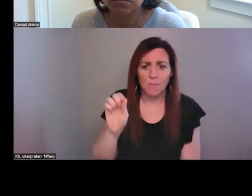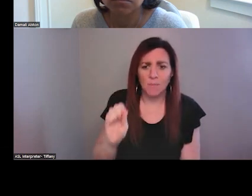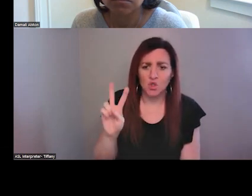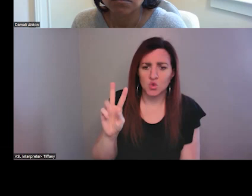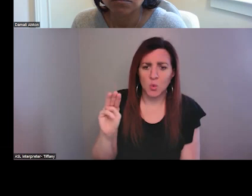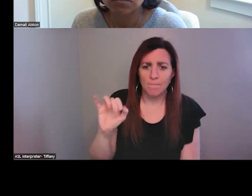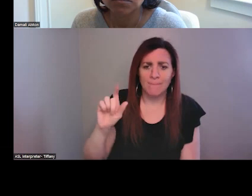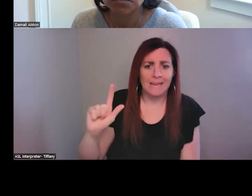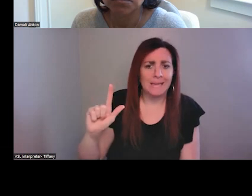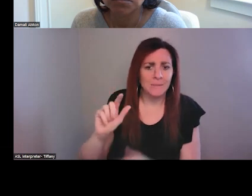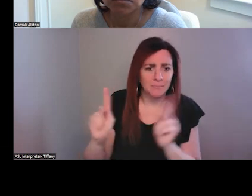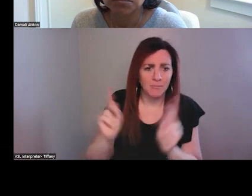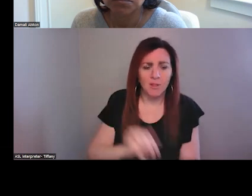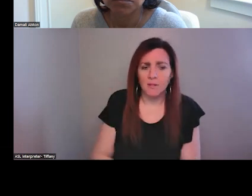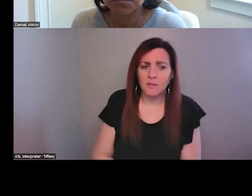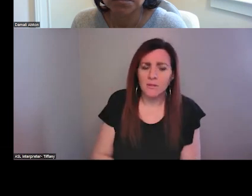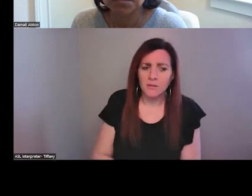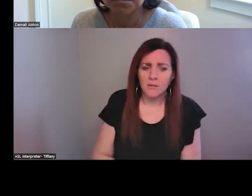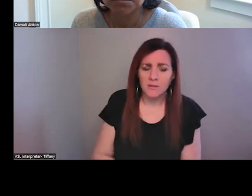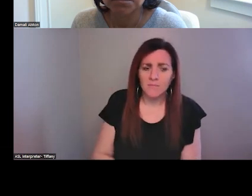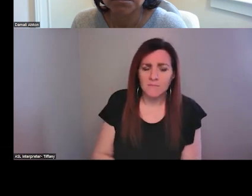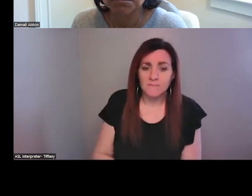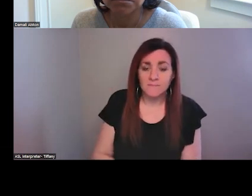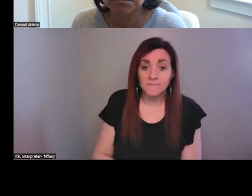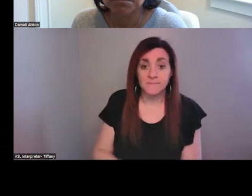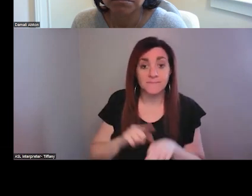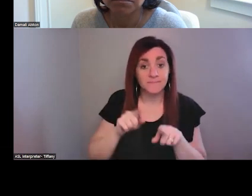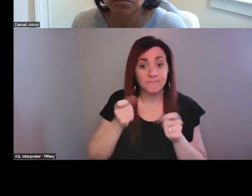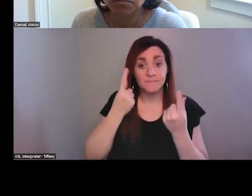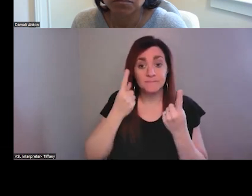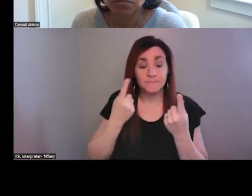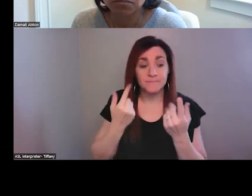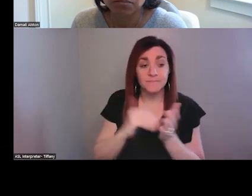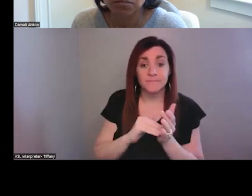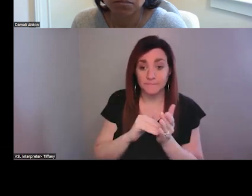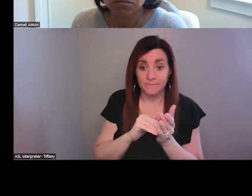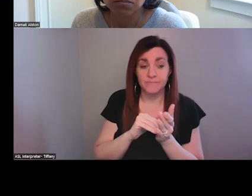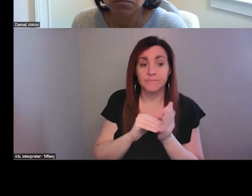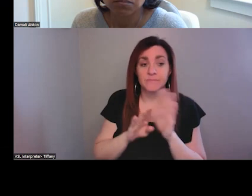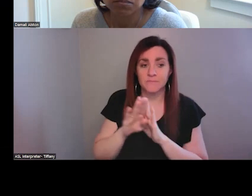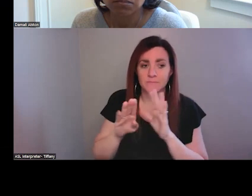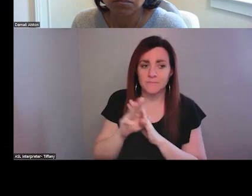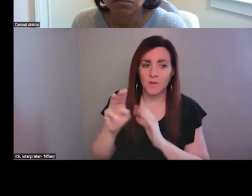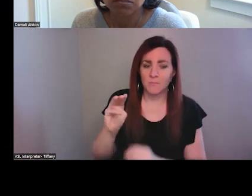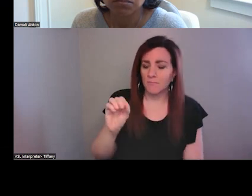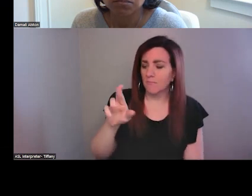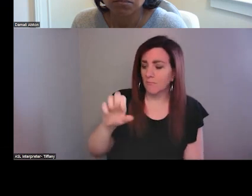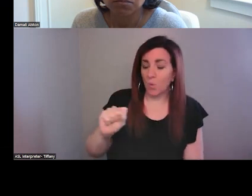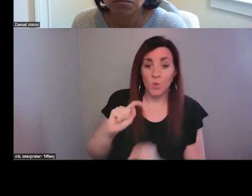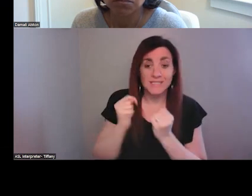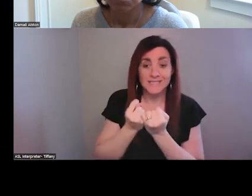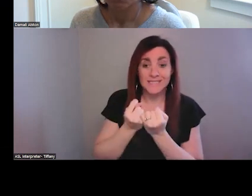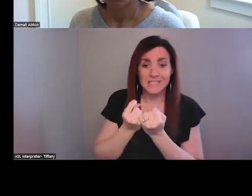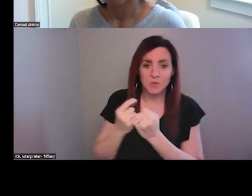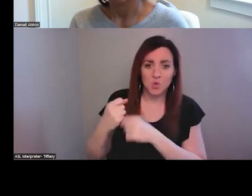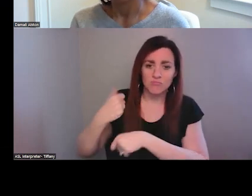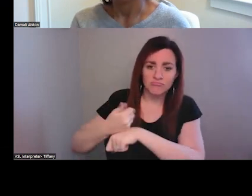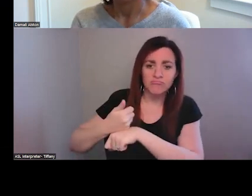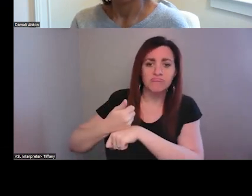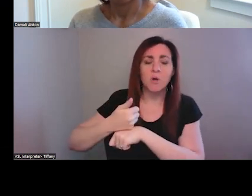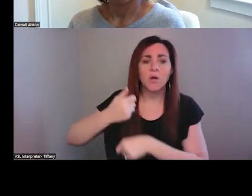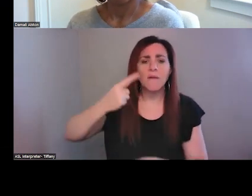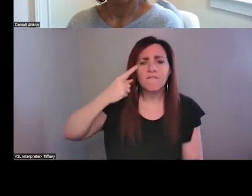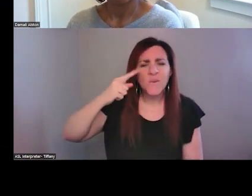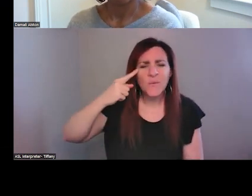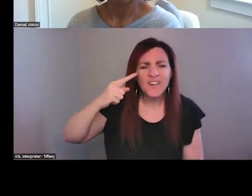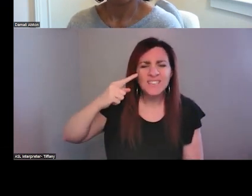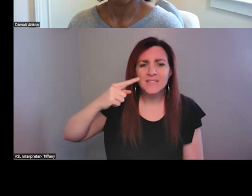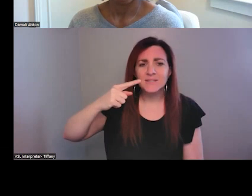PEOPLE. WE ALSO DEVELOPED MORE TEAMS TO REALLY -- THEY RESPOND